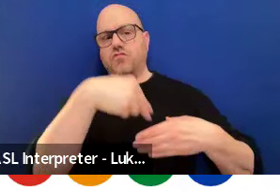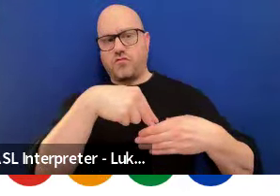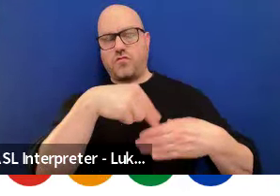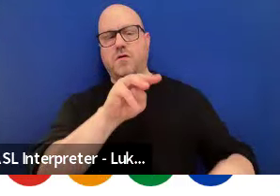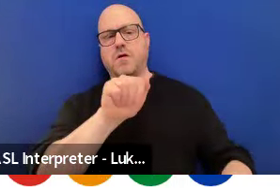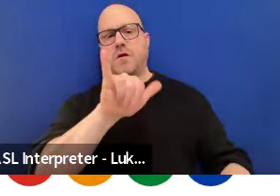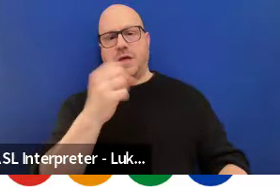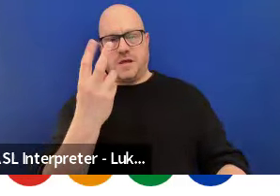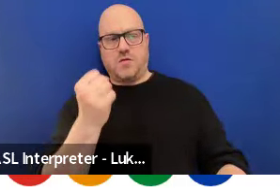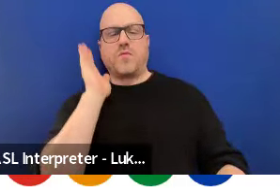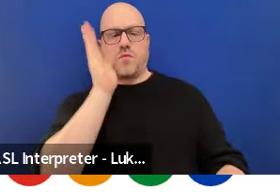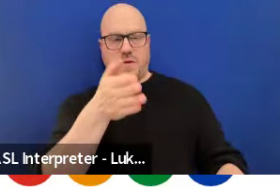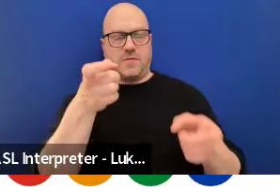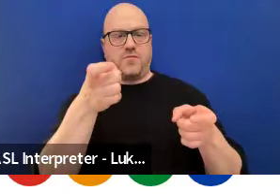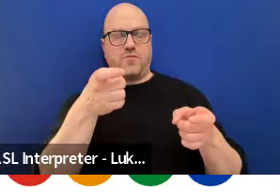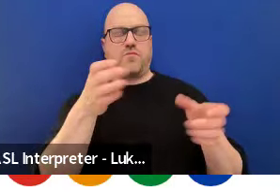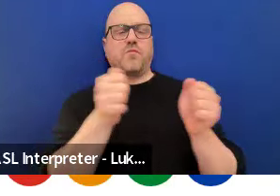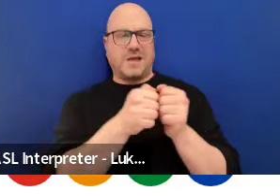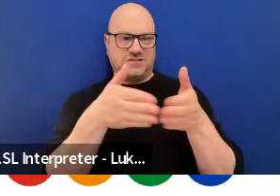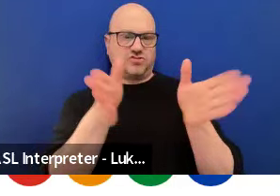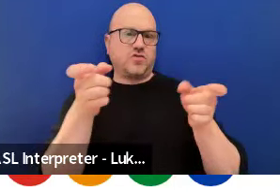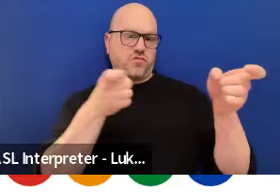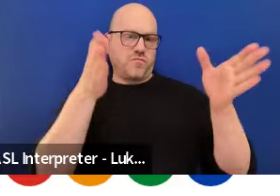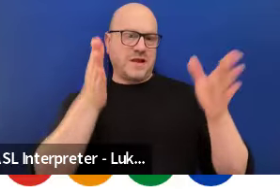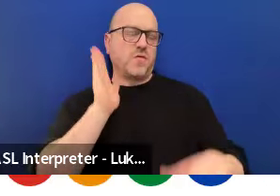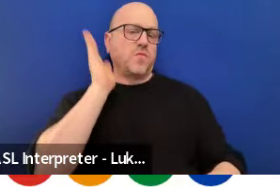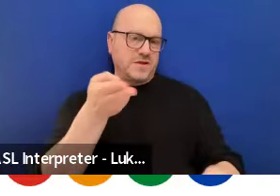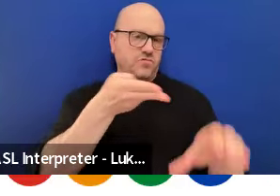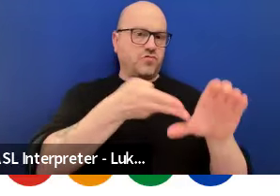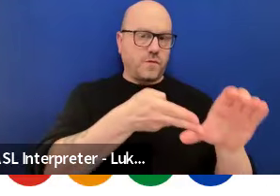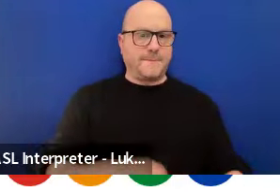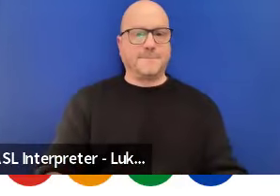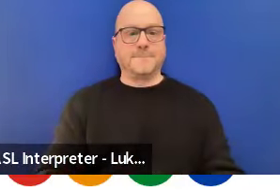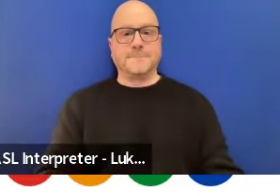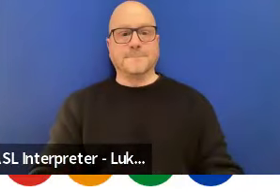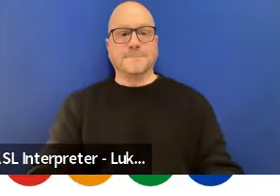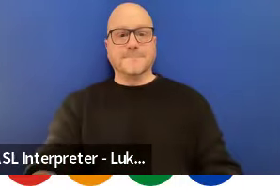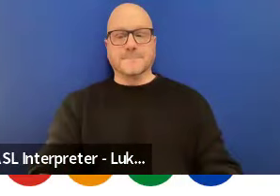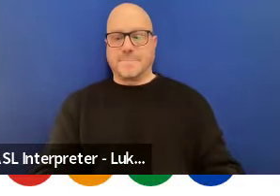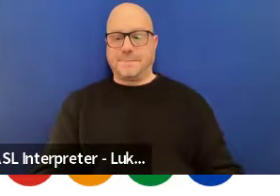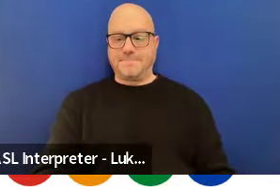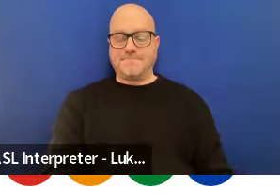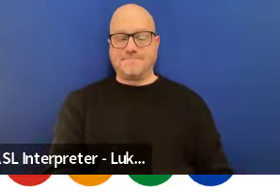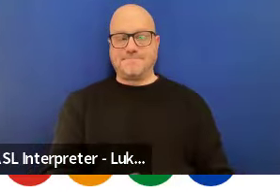HE IS LOOKING FORWARD TO JOINING US ON THE 12TH. GREAT CHANCE TO HING OUT WITH